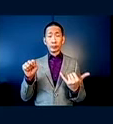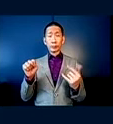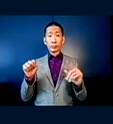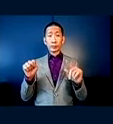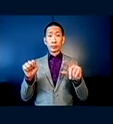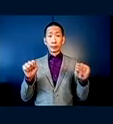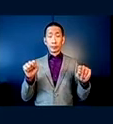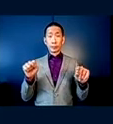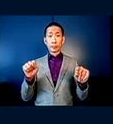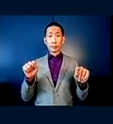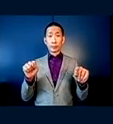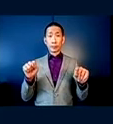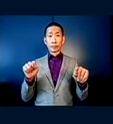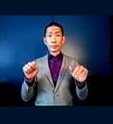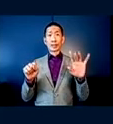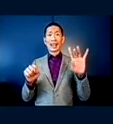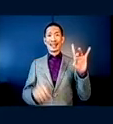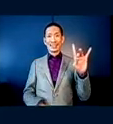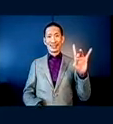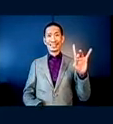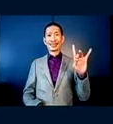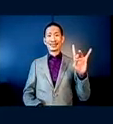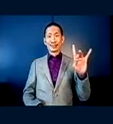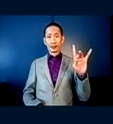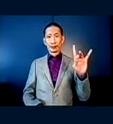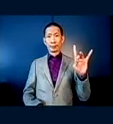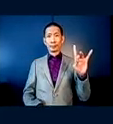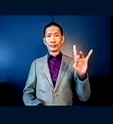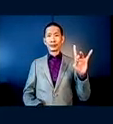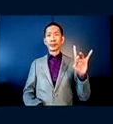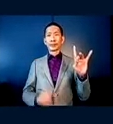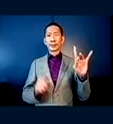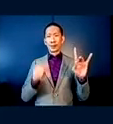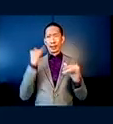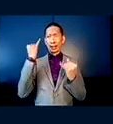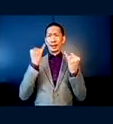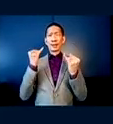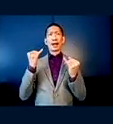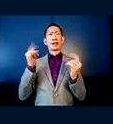ACTIVE MINES, AND NOW IN 2020 THERE ARE ONLY 8 ACTIVE COAL MINES.